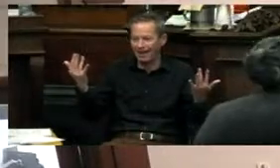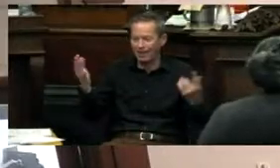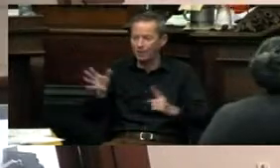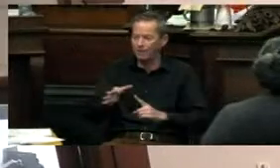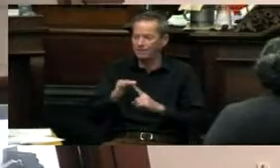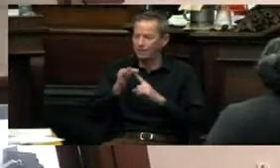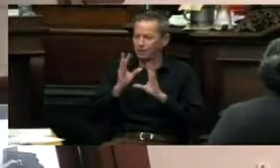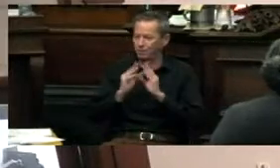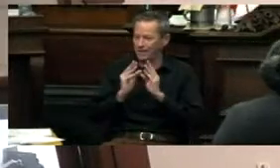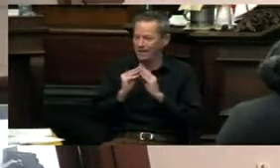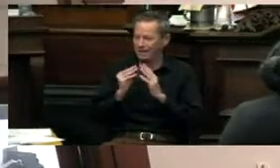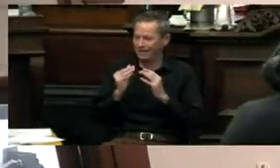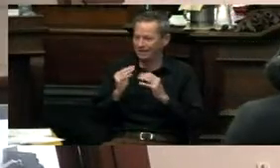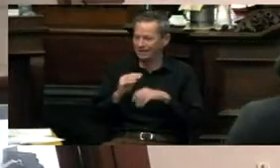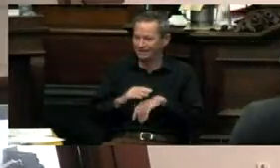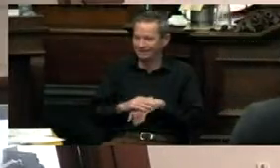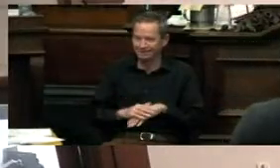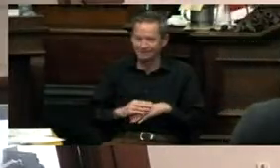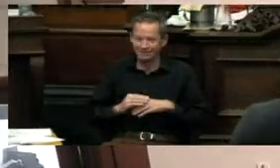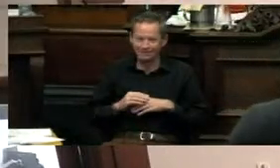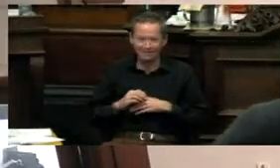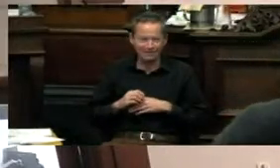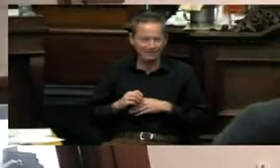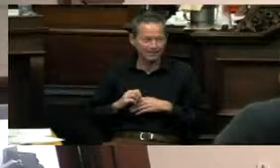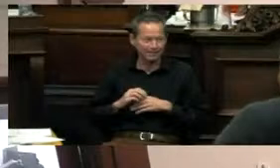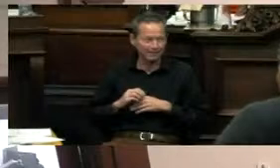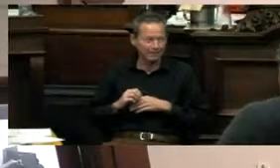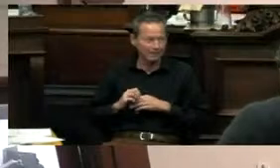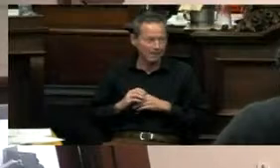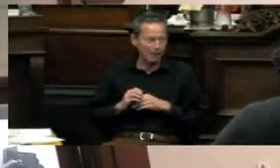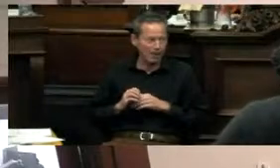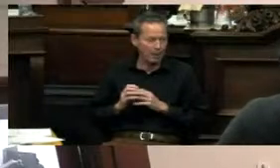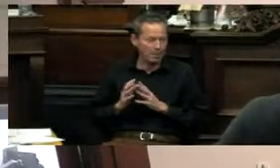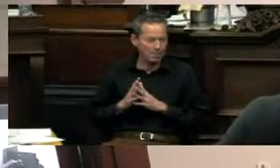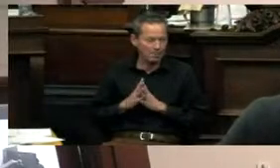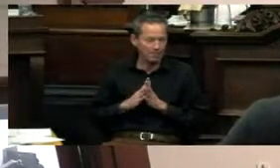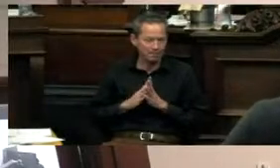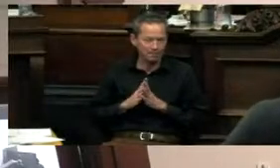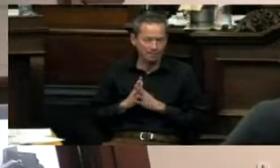Hang on to your seats, folks. We